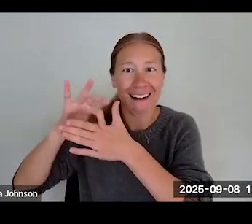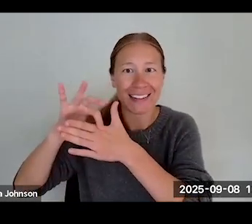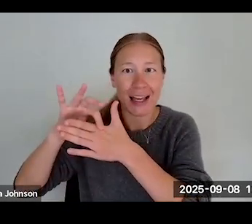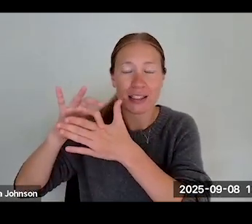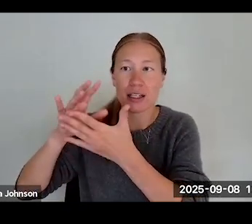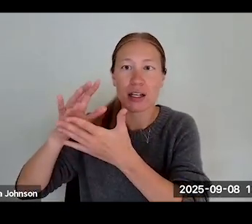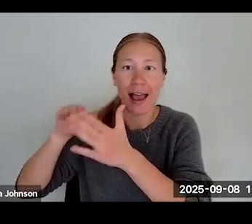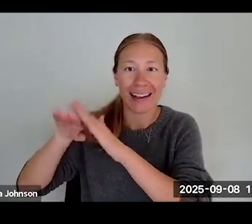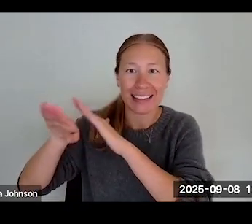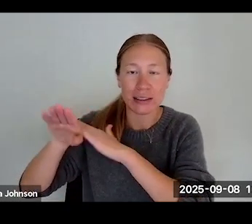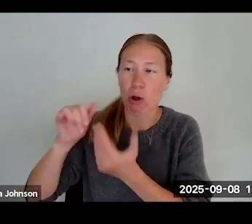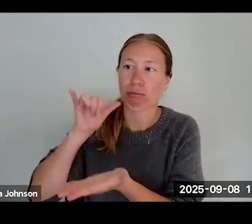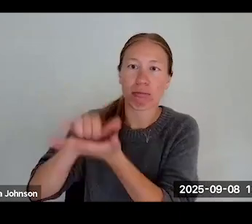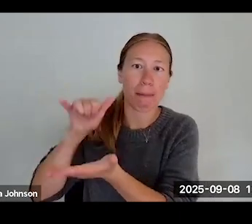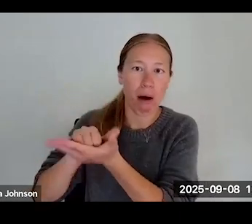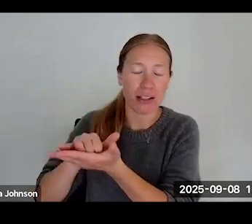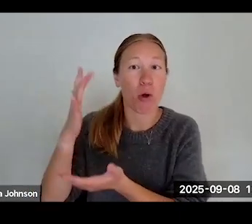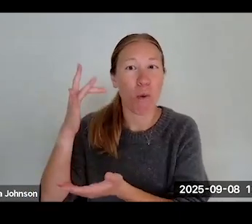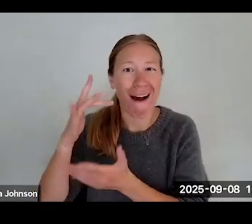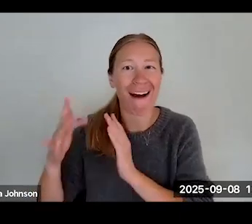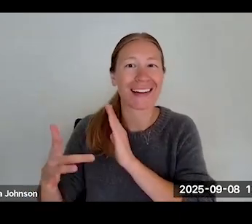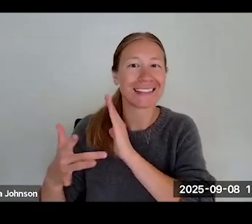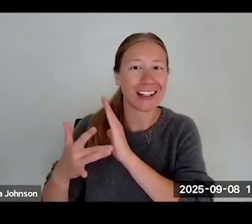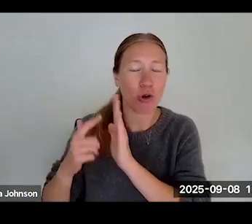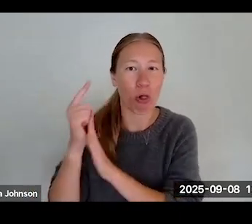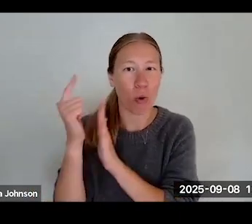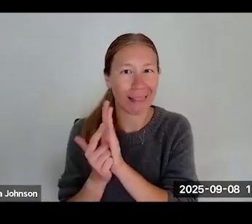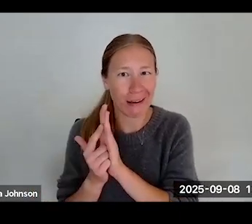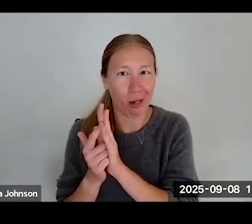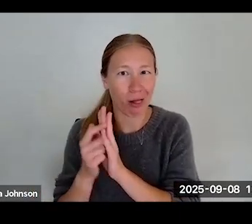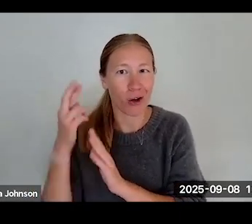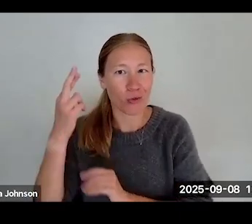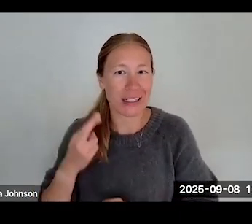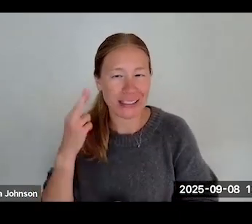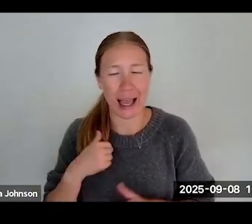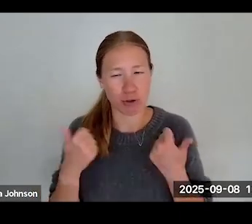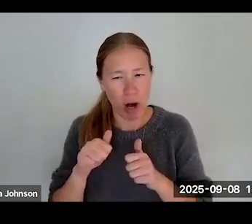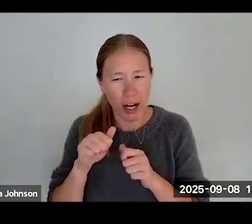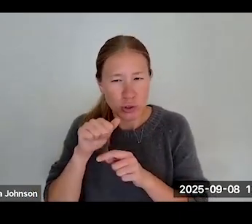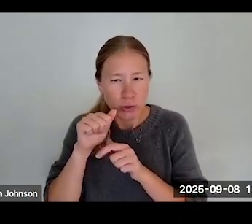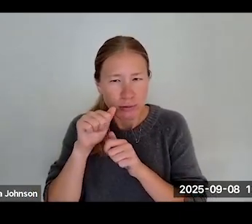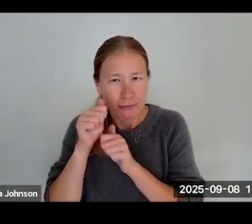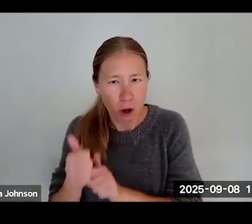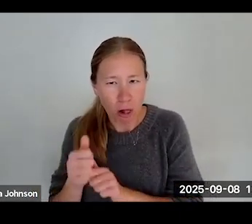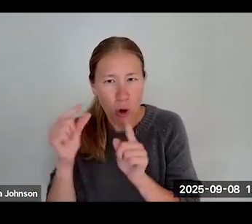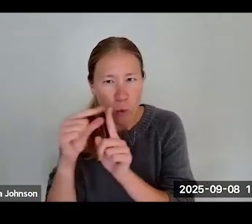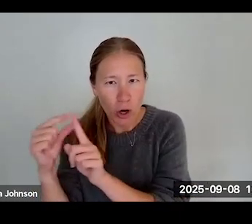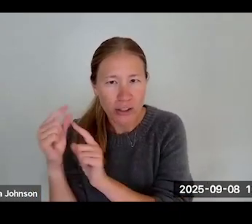due to technical or legal limitations. I'm trying to read that off very specifically because there's a very narrow case